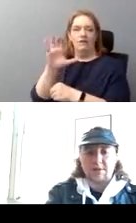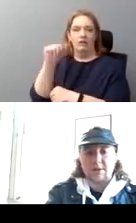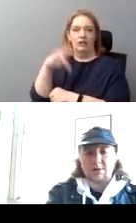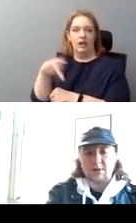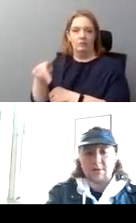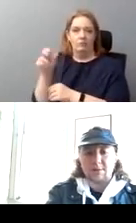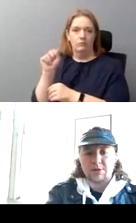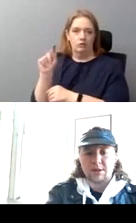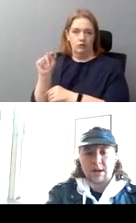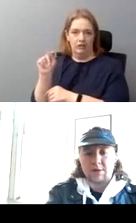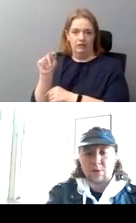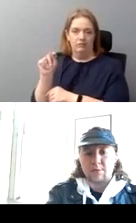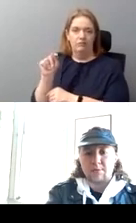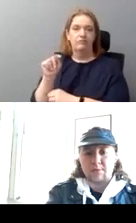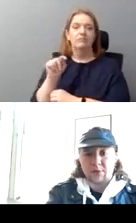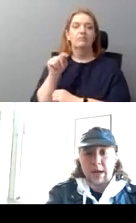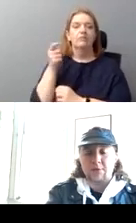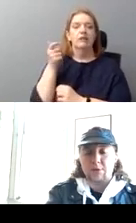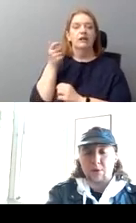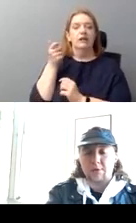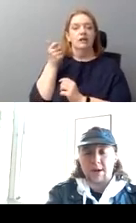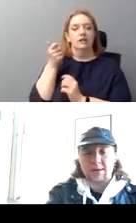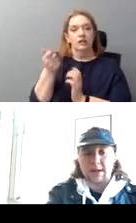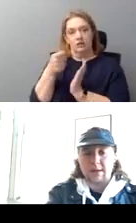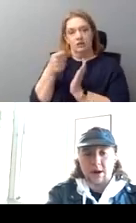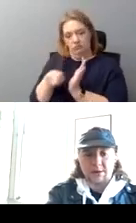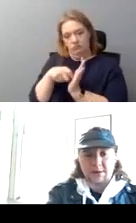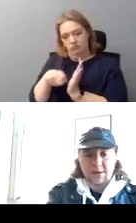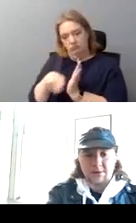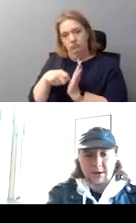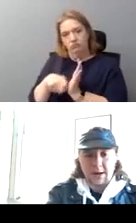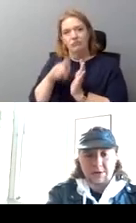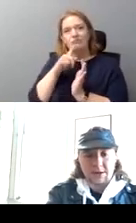the history of the history of the mission, anthropomorphized in the house at 500 Capp street,